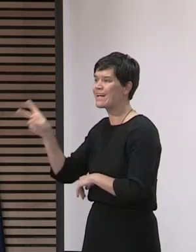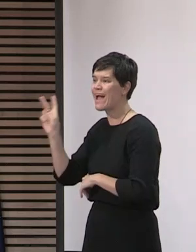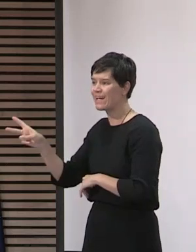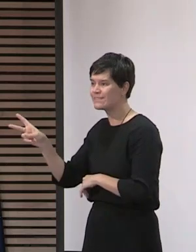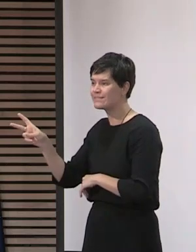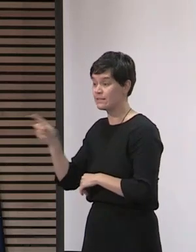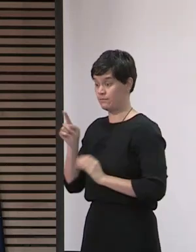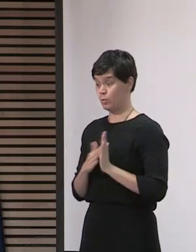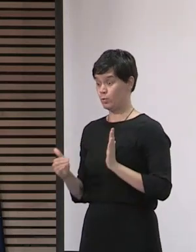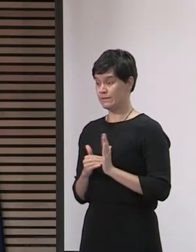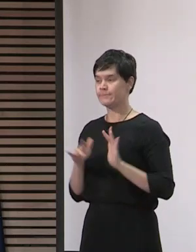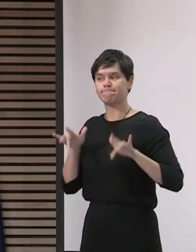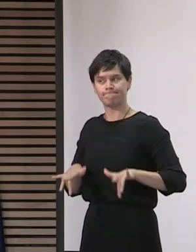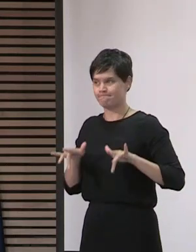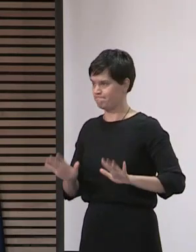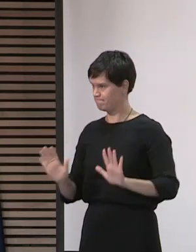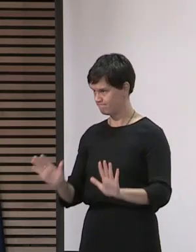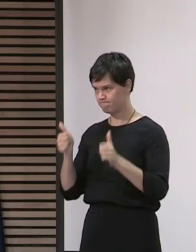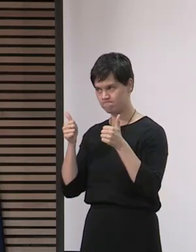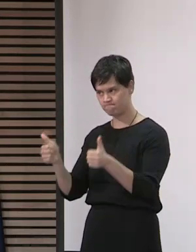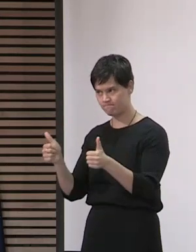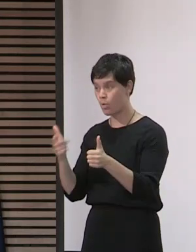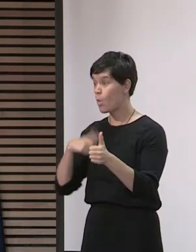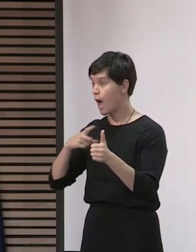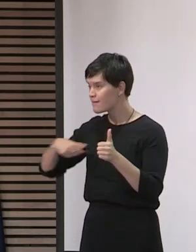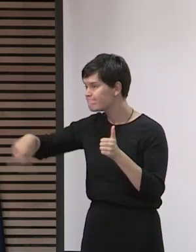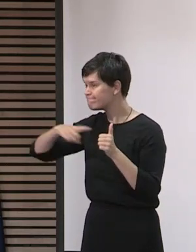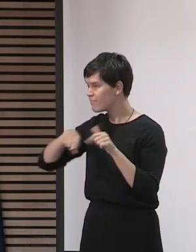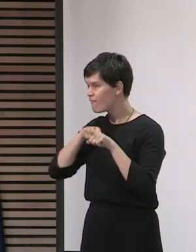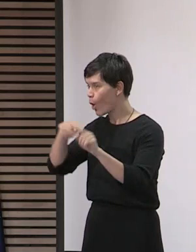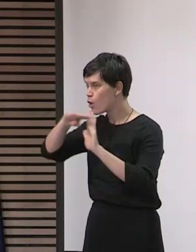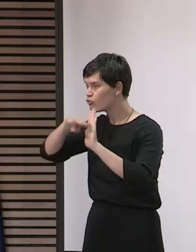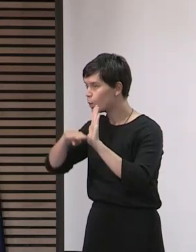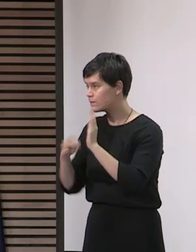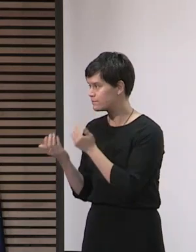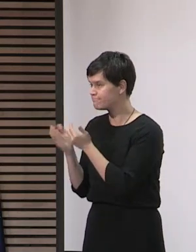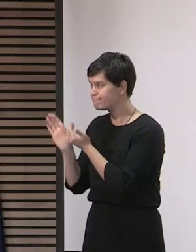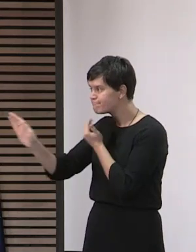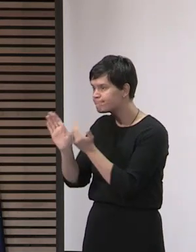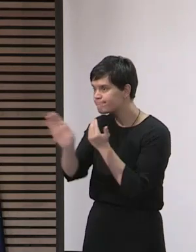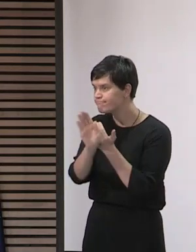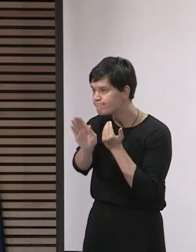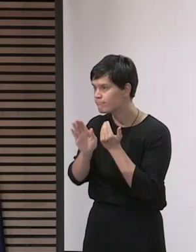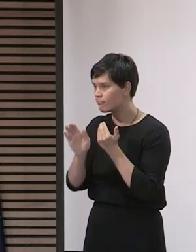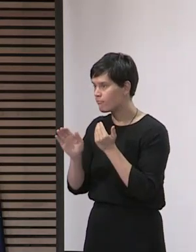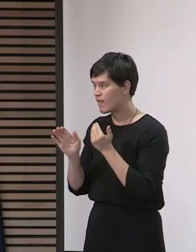having seen spikes in cases. This is, in large part, to New Zealanders sticking to the